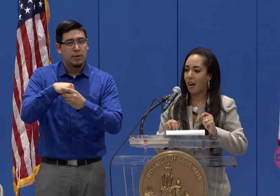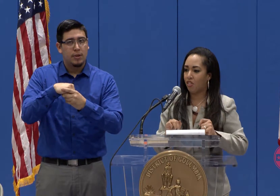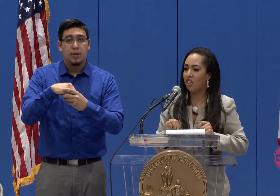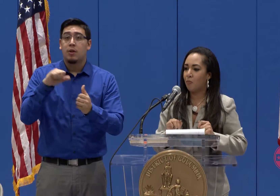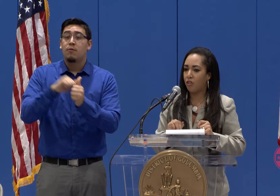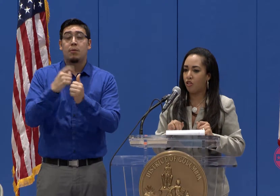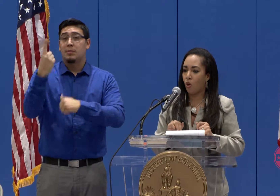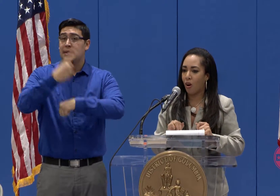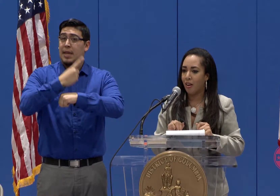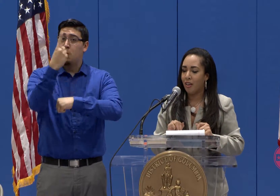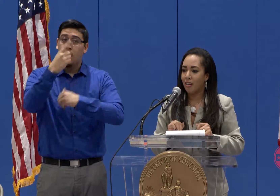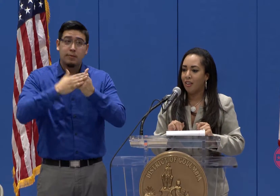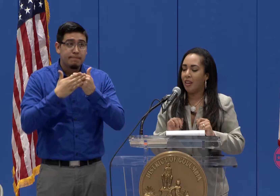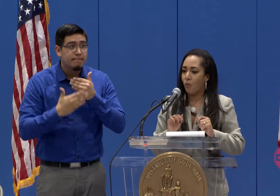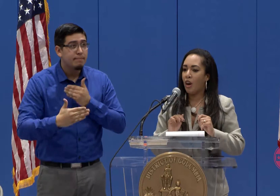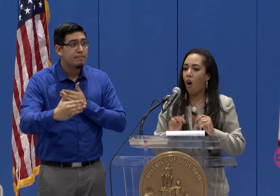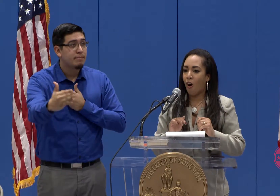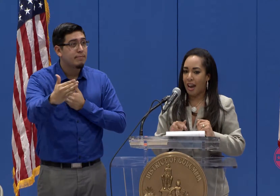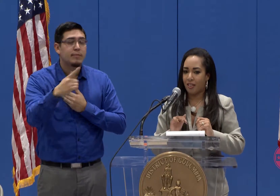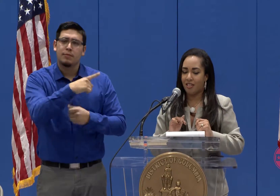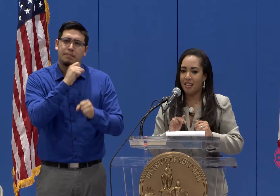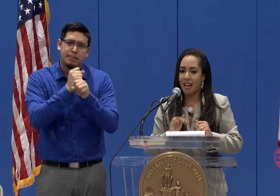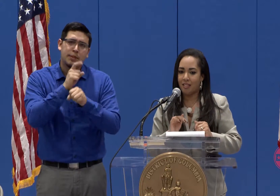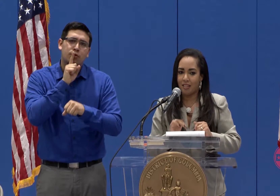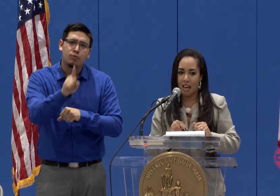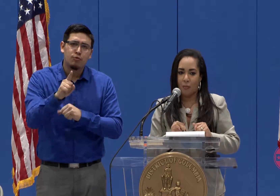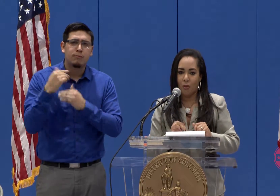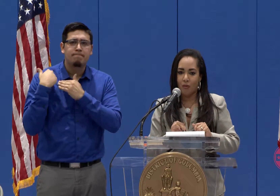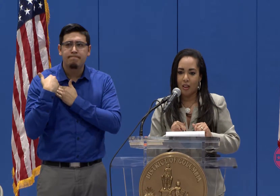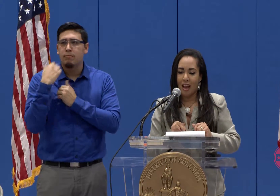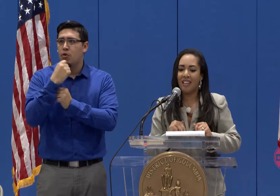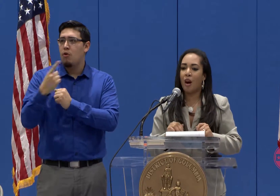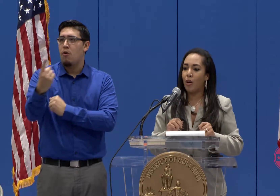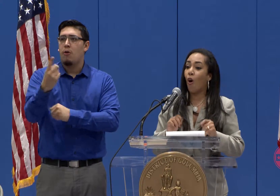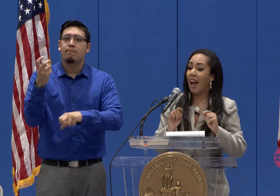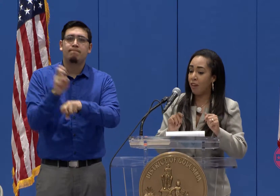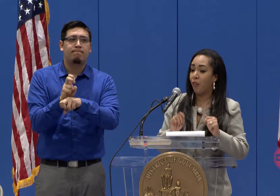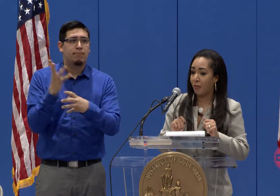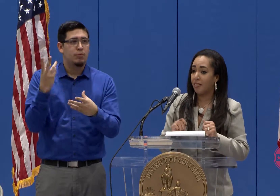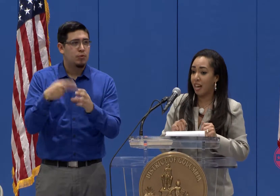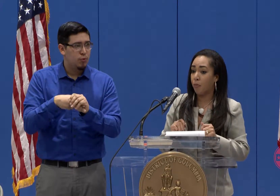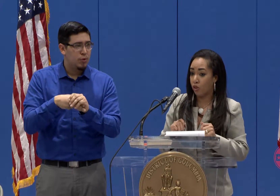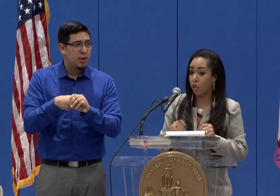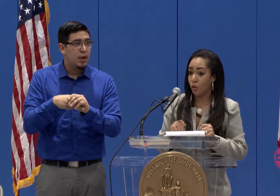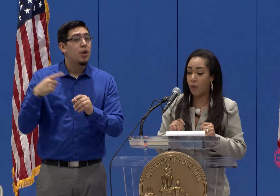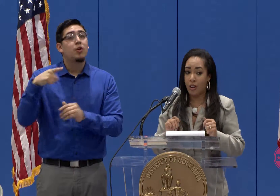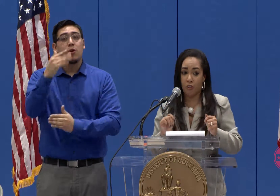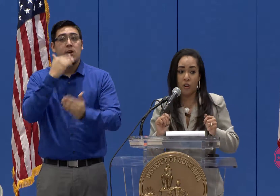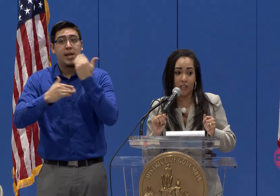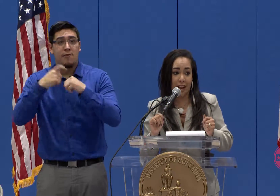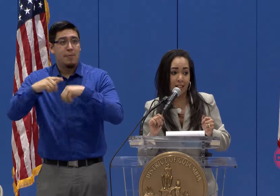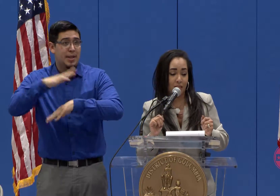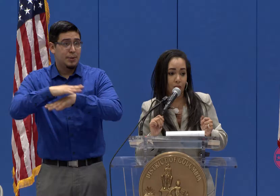SHE HAS MADE SURE THAT WE ALL HAD A SEAT AT THE TABLE AND THAT WE ALL ATE FROM THAT TABLE, TOO, CAN WE AGREE ON THAT?